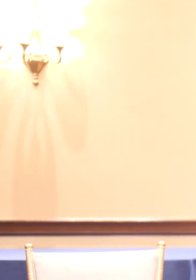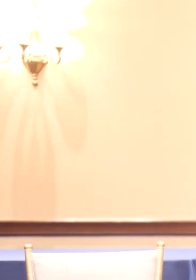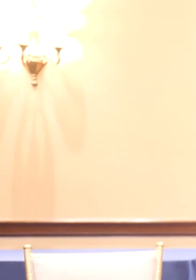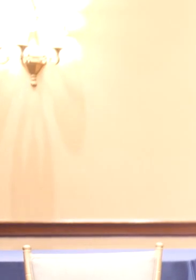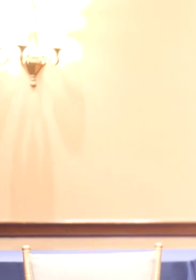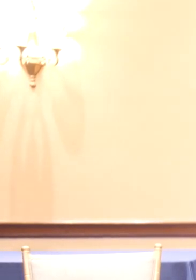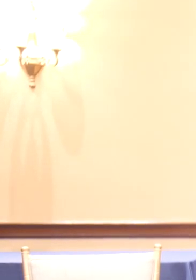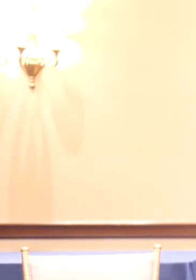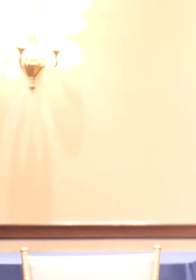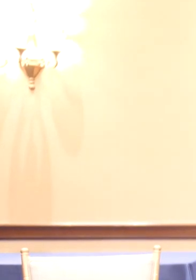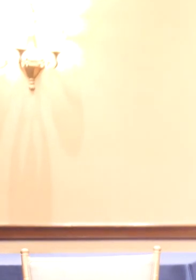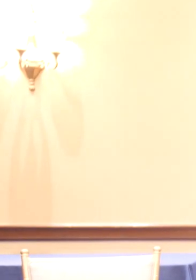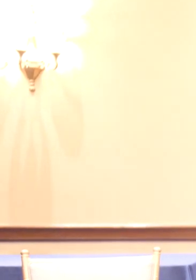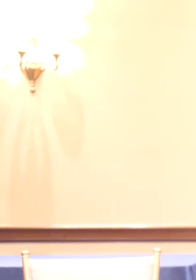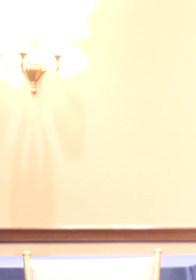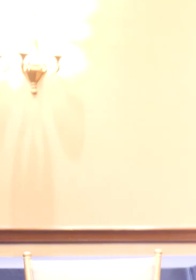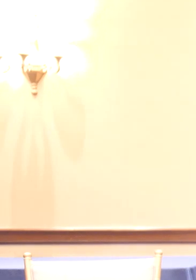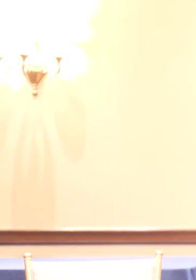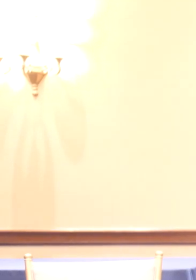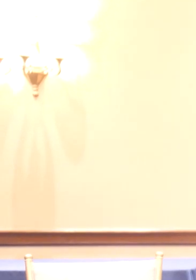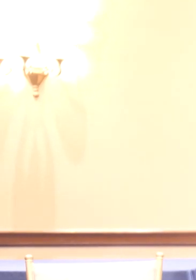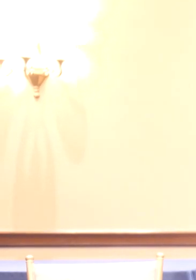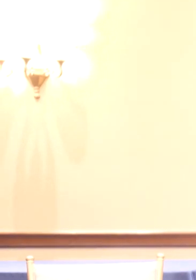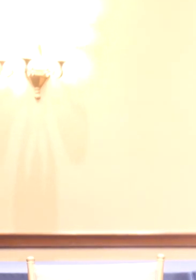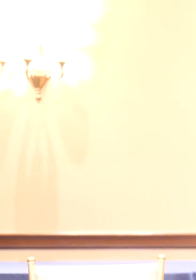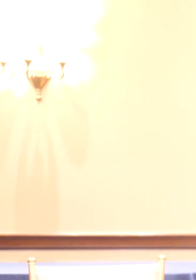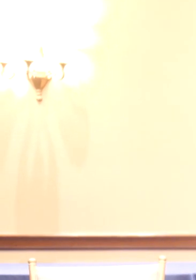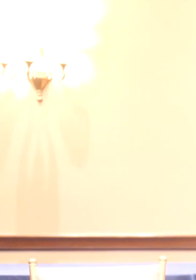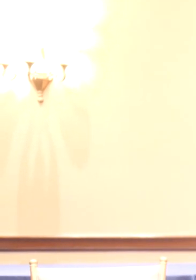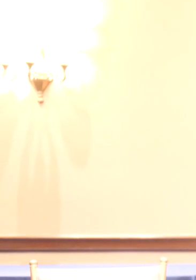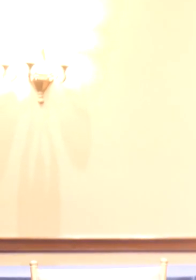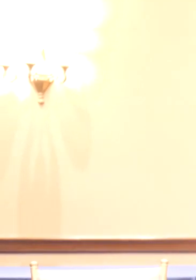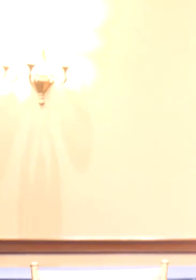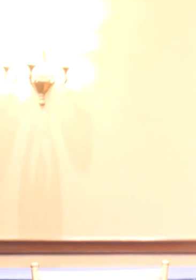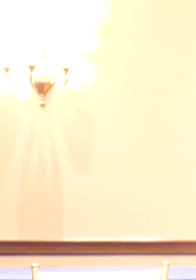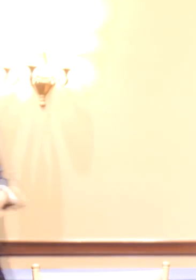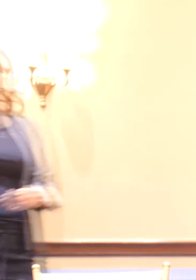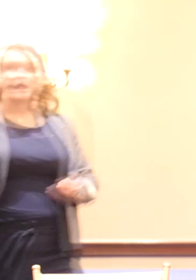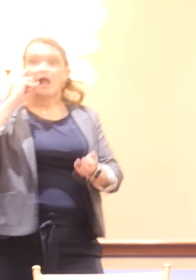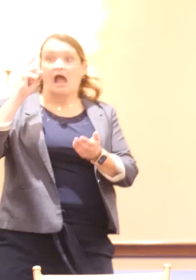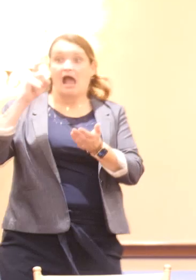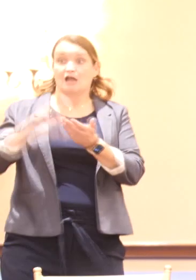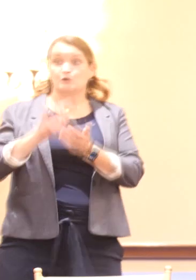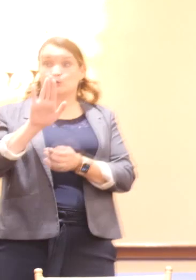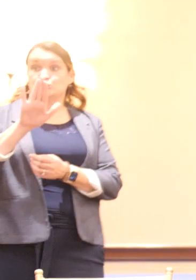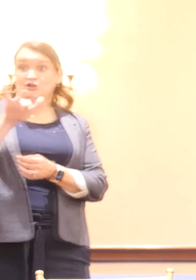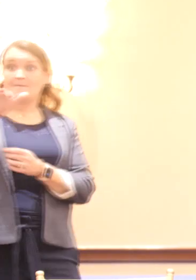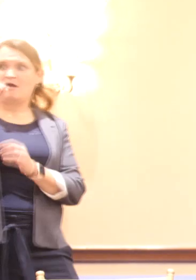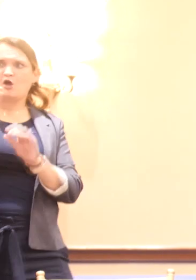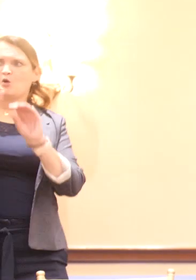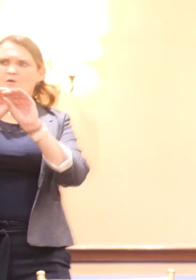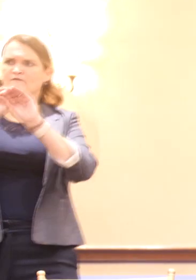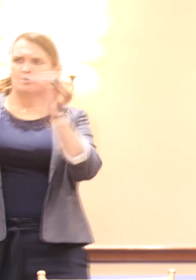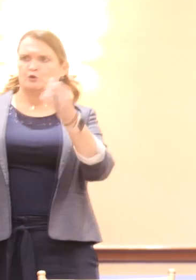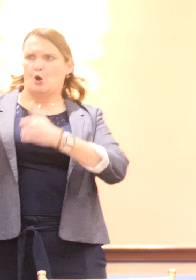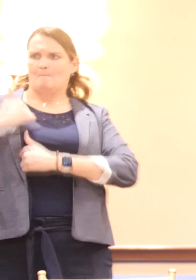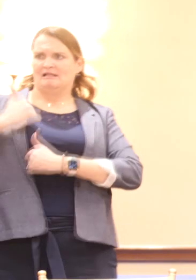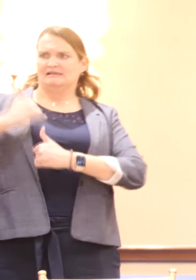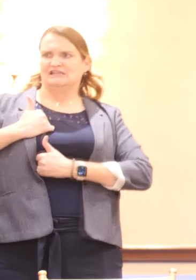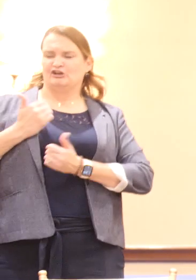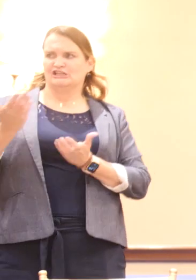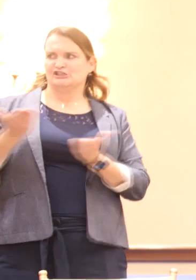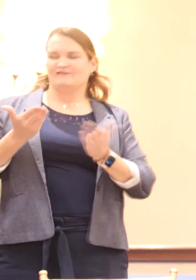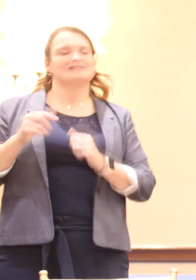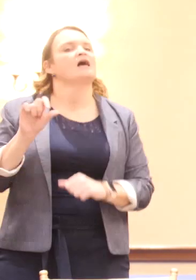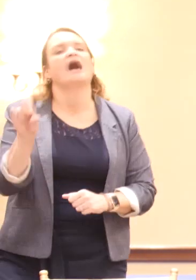Now I notice in your bio there's no military service. BURGDORF: I actually another story should be short